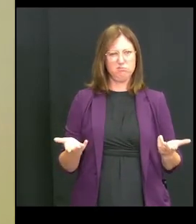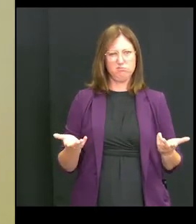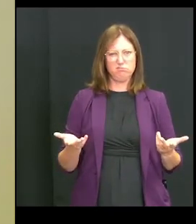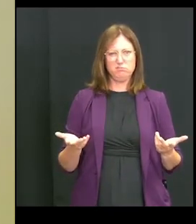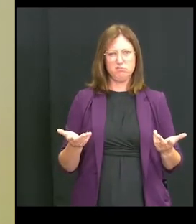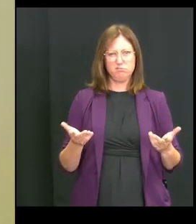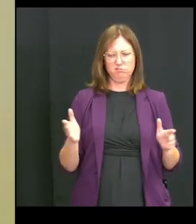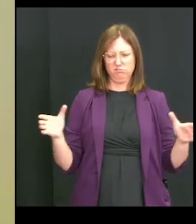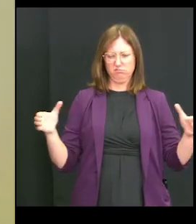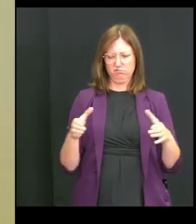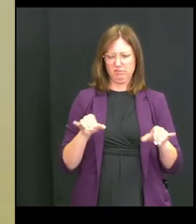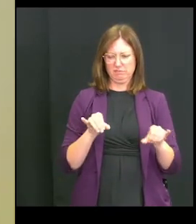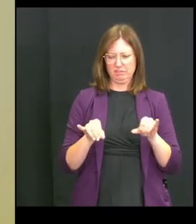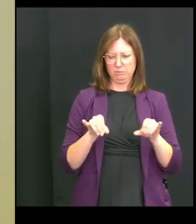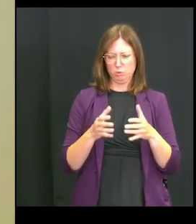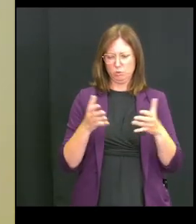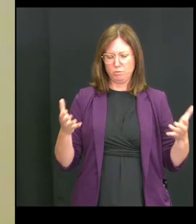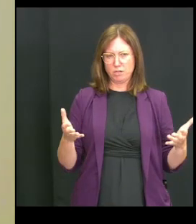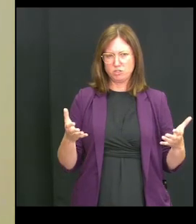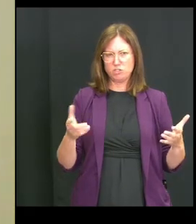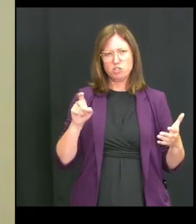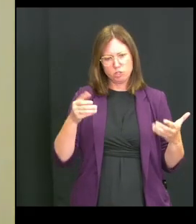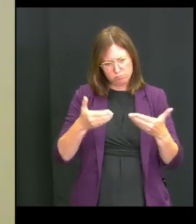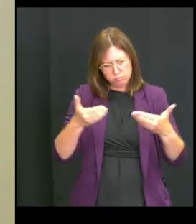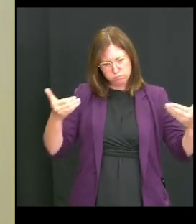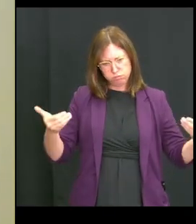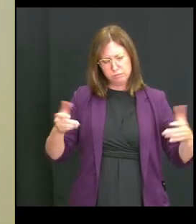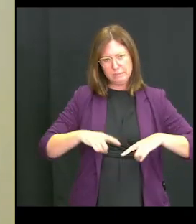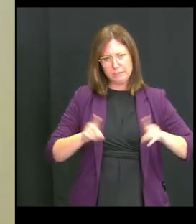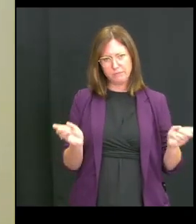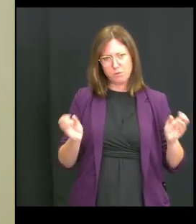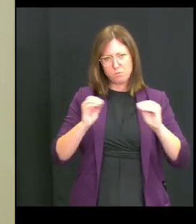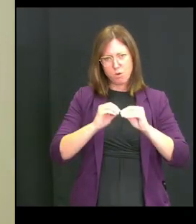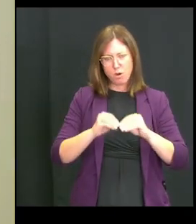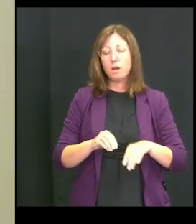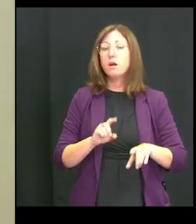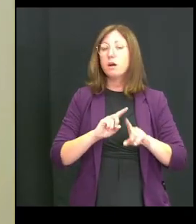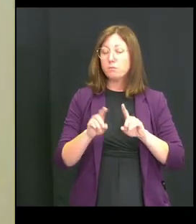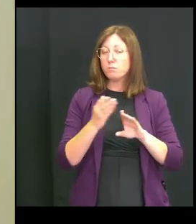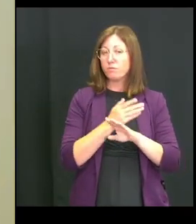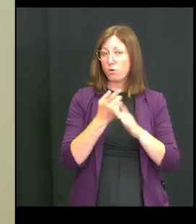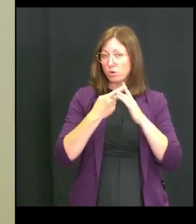The last thing I wanted to mention to start us off, that I think is really important and what Eric said,